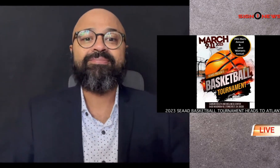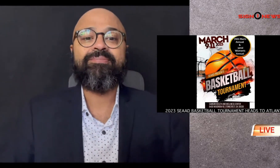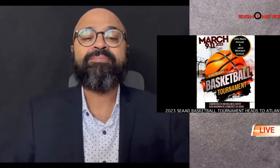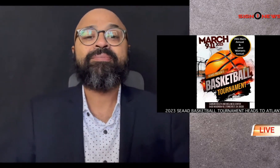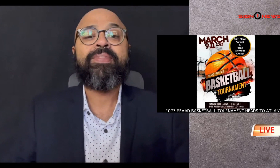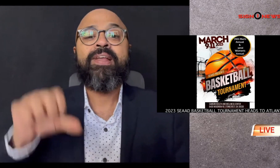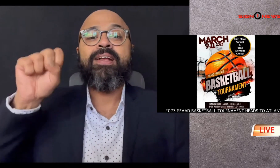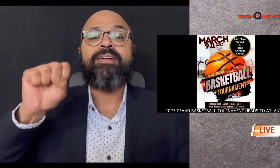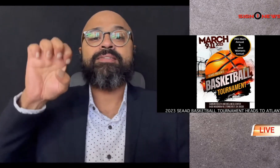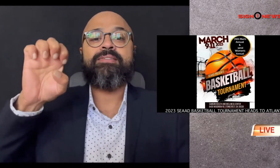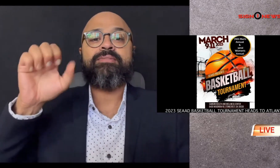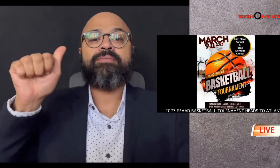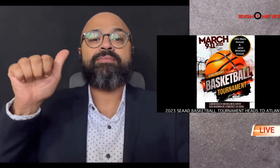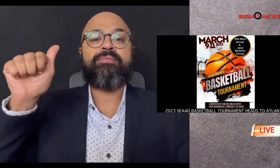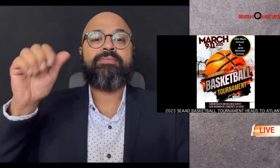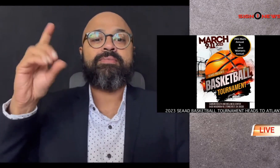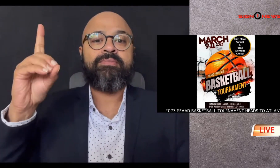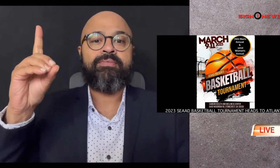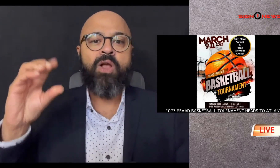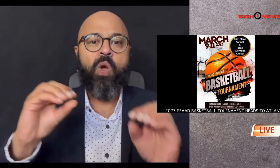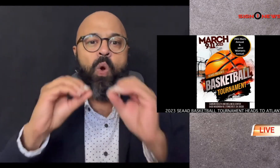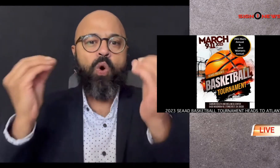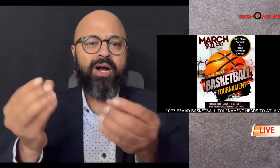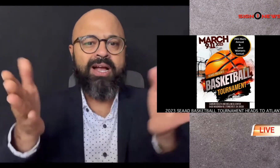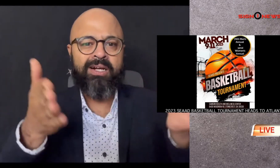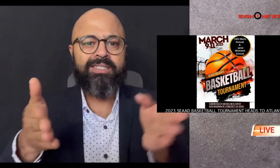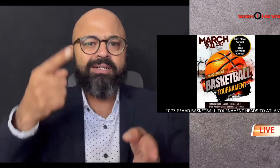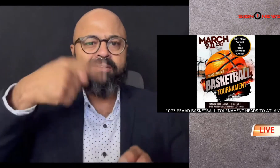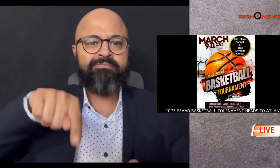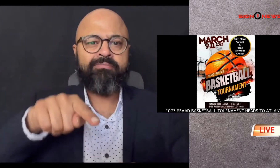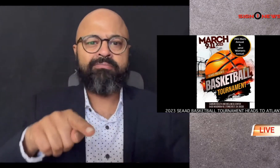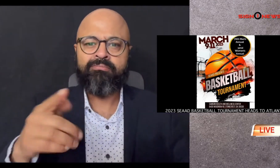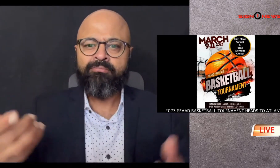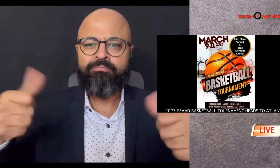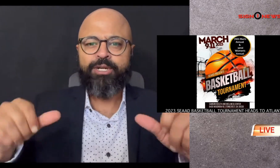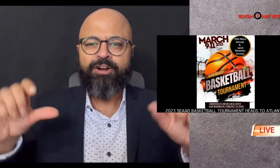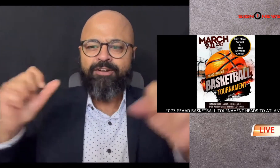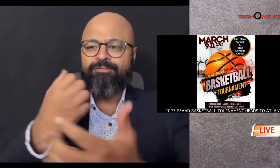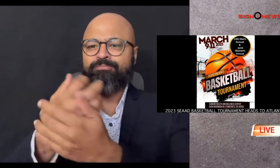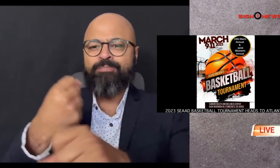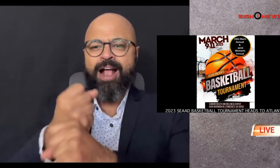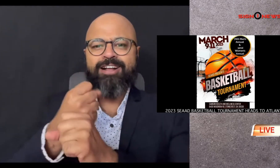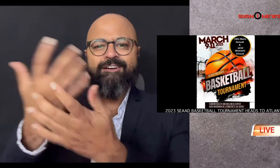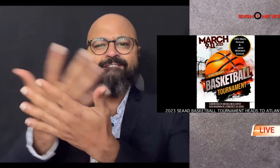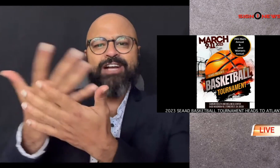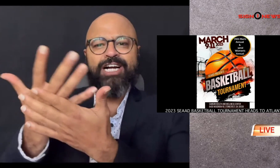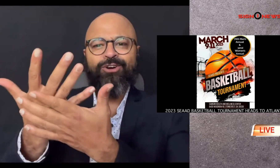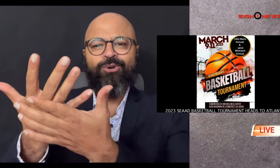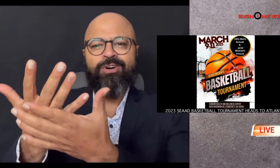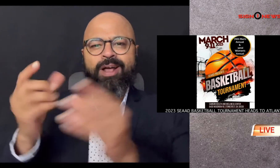S e a a d organizers put this video together with all the information you need to know.